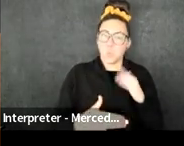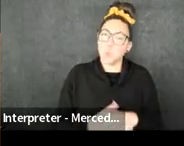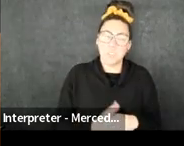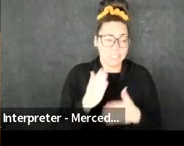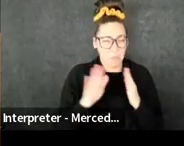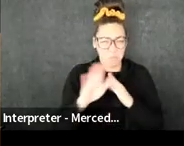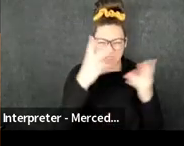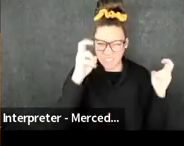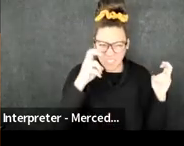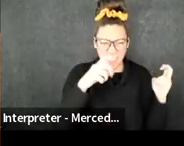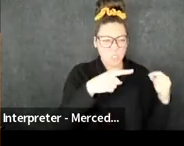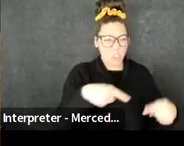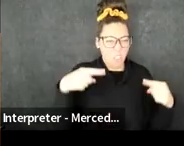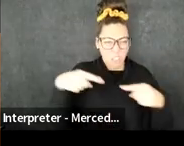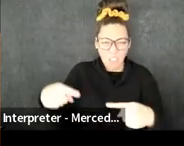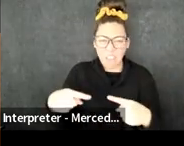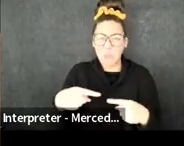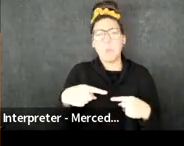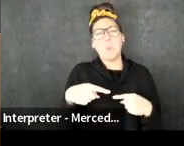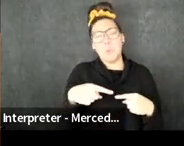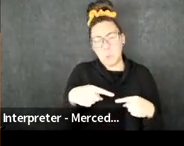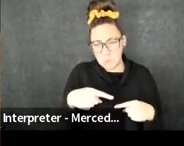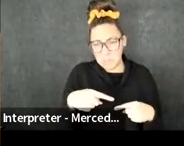that students are currently facing, as I am still a student myself